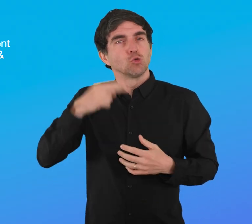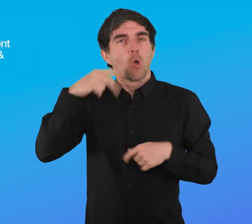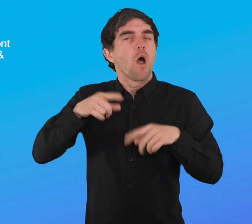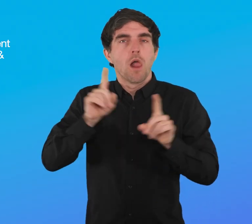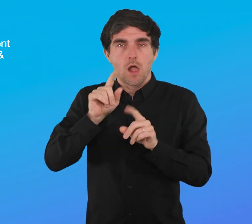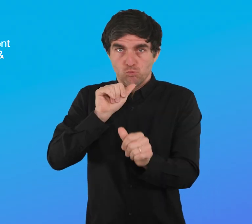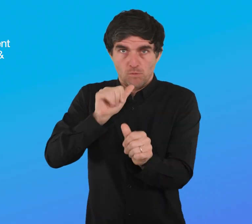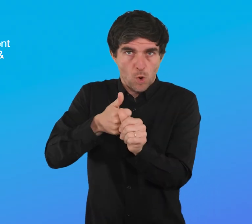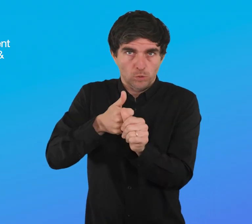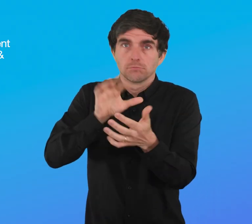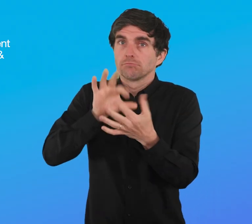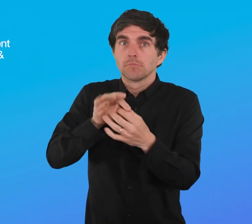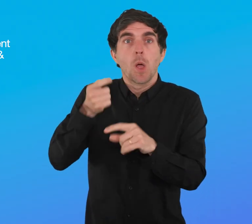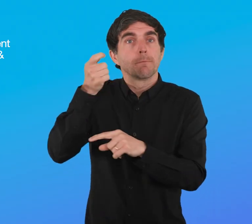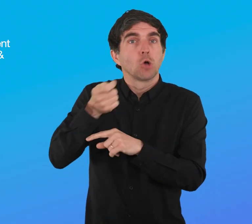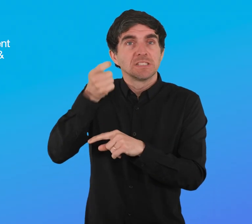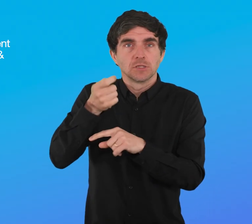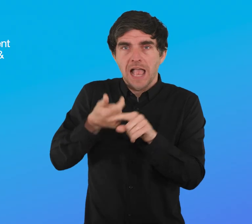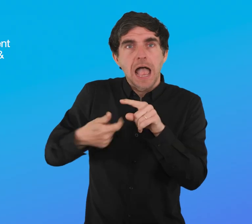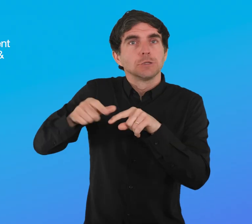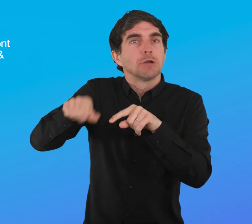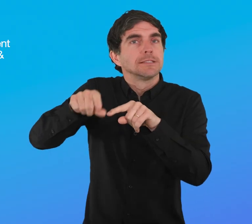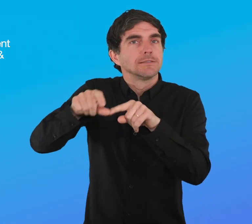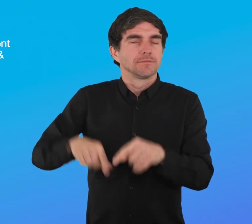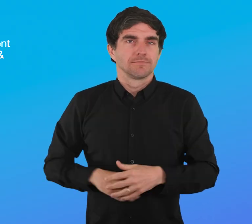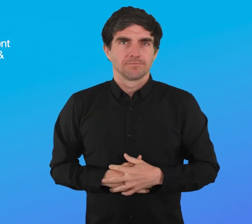We call this ‘Support for Mortgage Interest’.